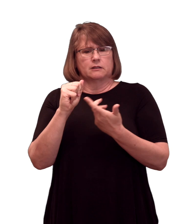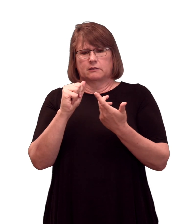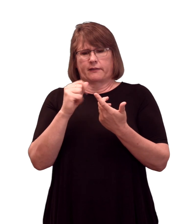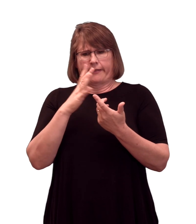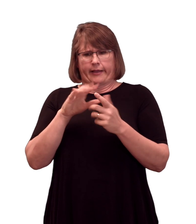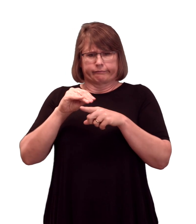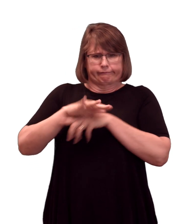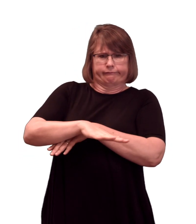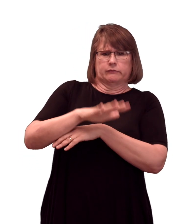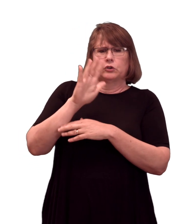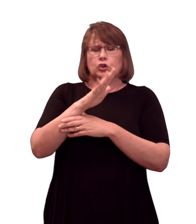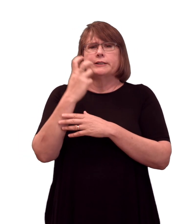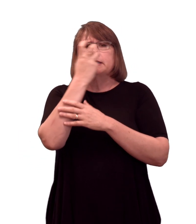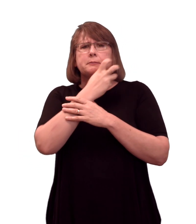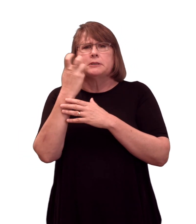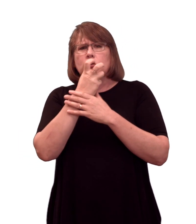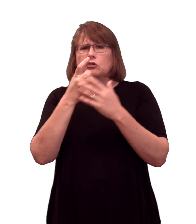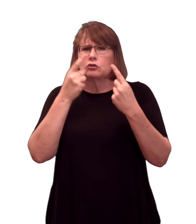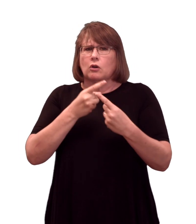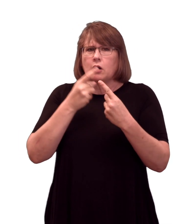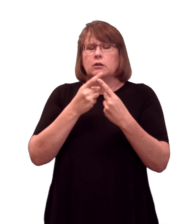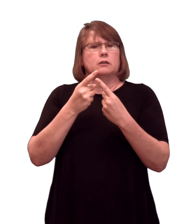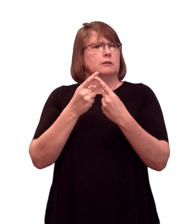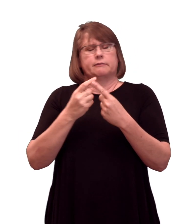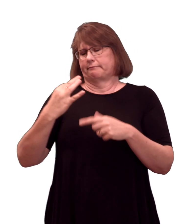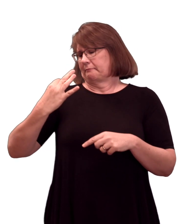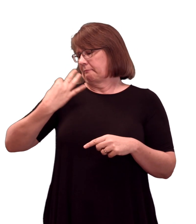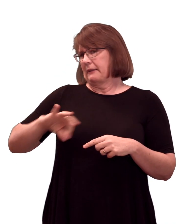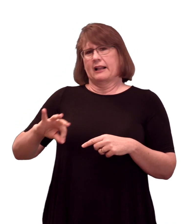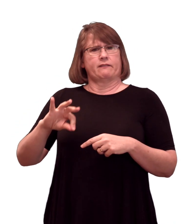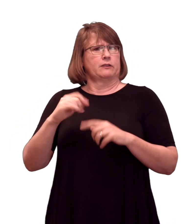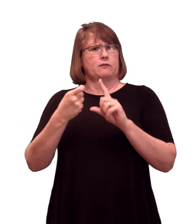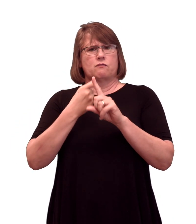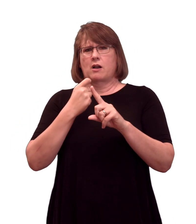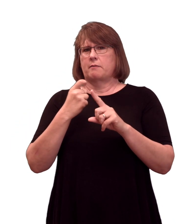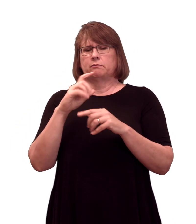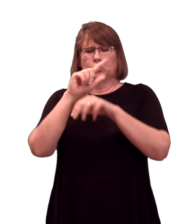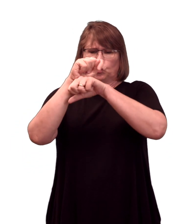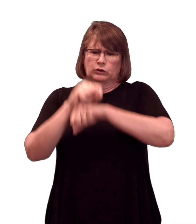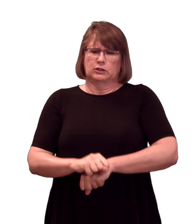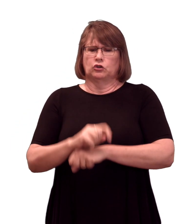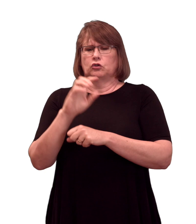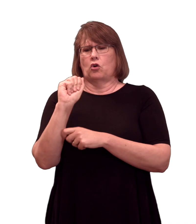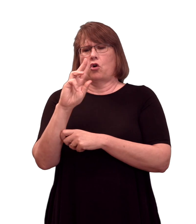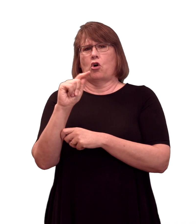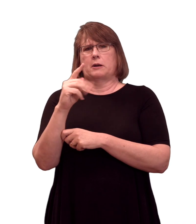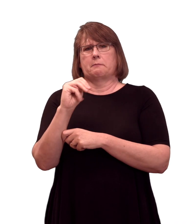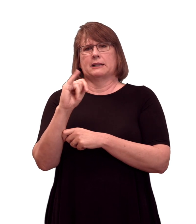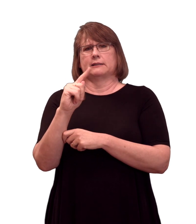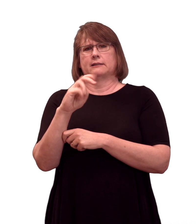that affect signing or speech do not benefit from using traditional